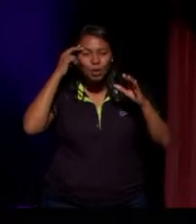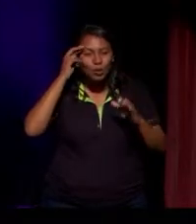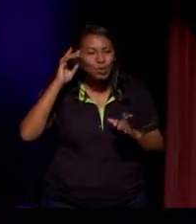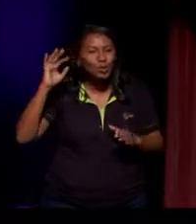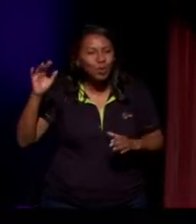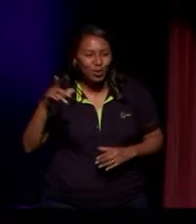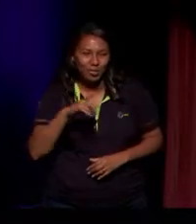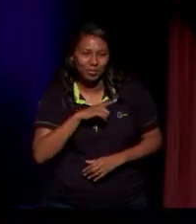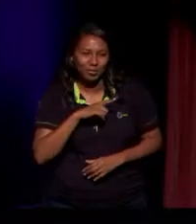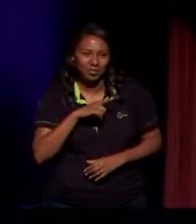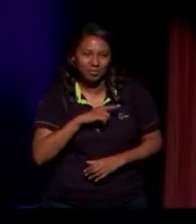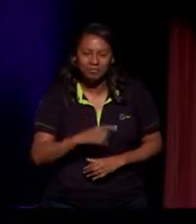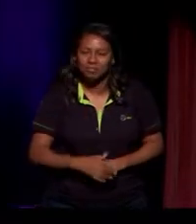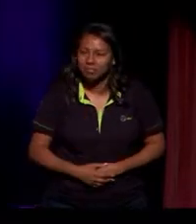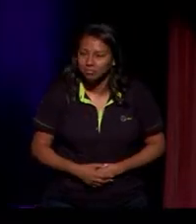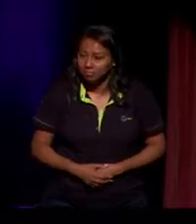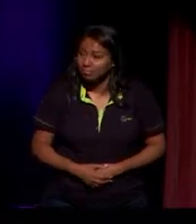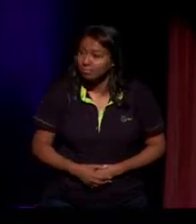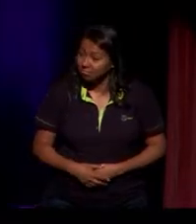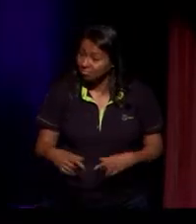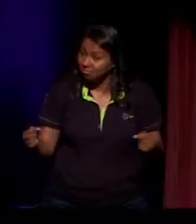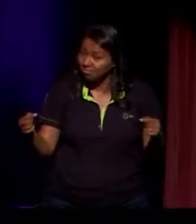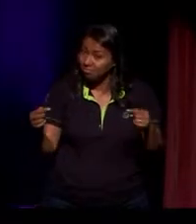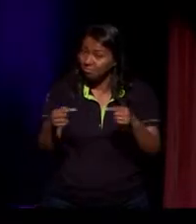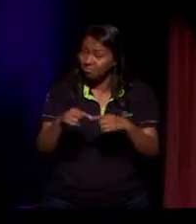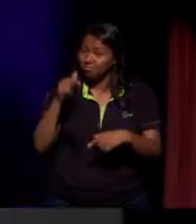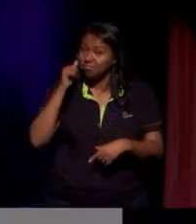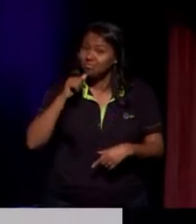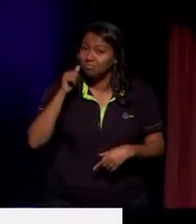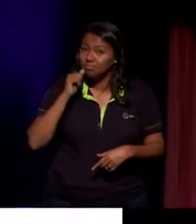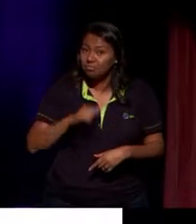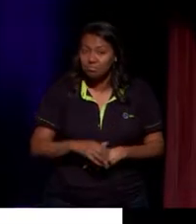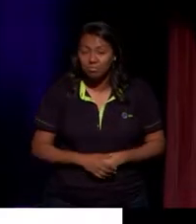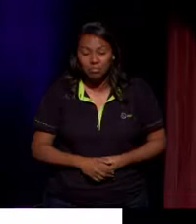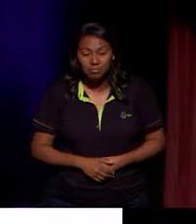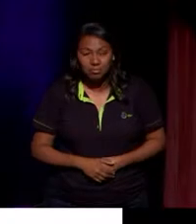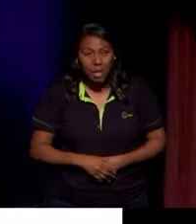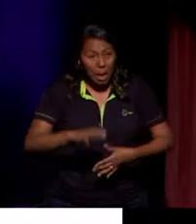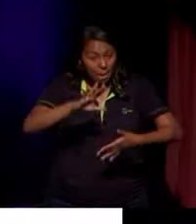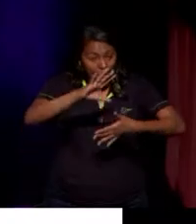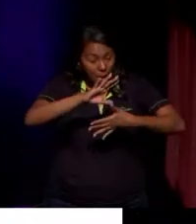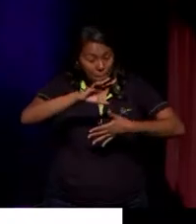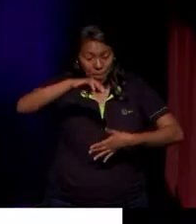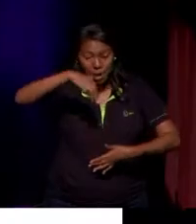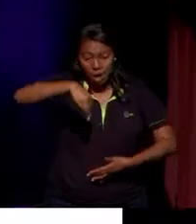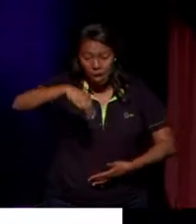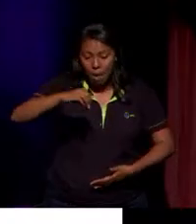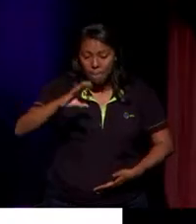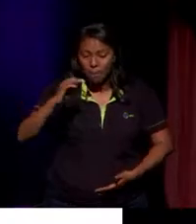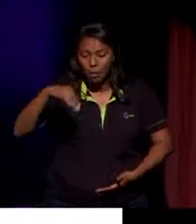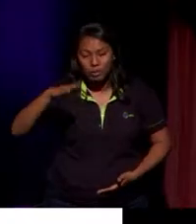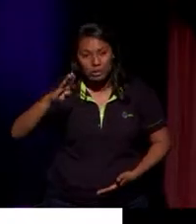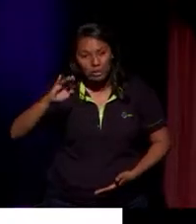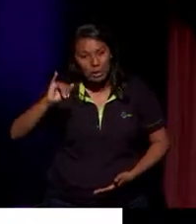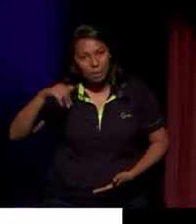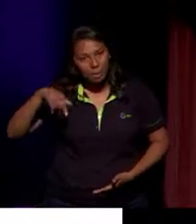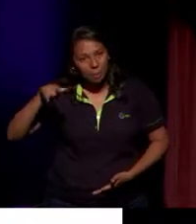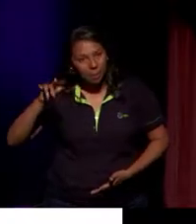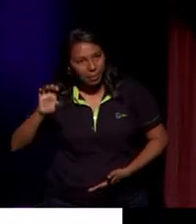So this is our map. Mozambique is in Eastern Southern Africa.